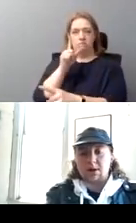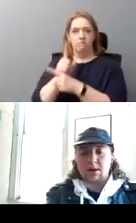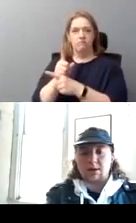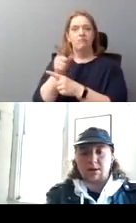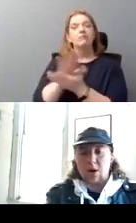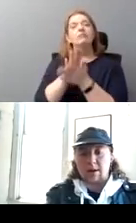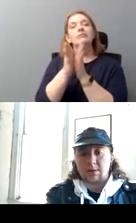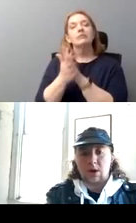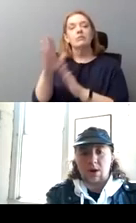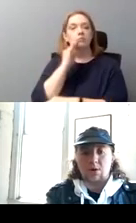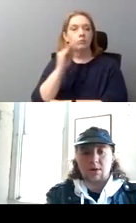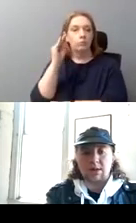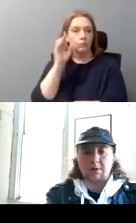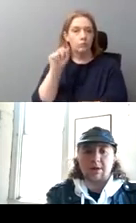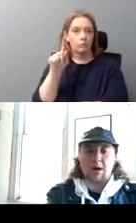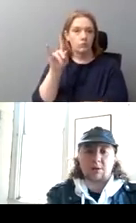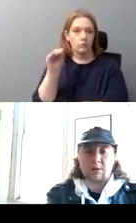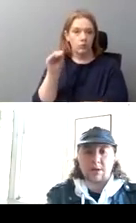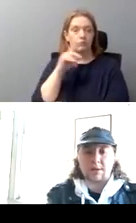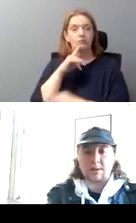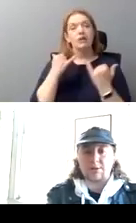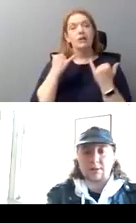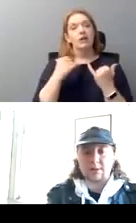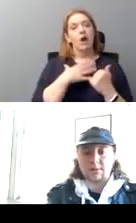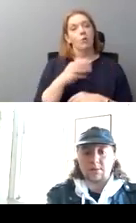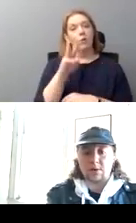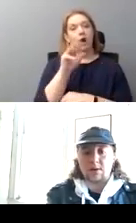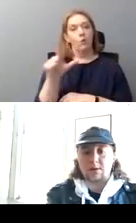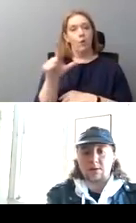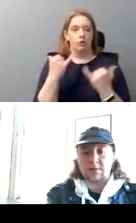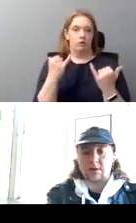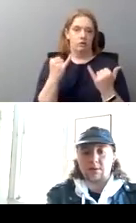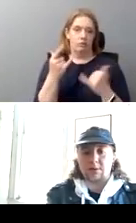and now acts as a white wall contemporary gallery space, and traces of the work David undertook